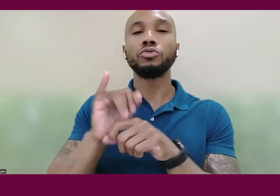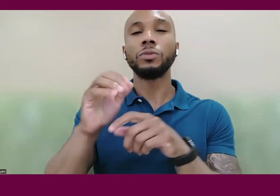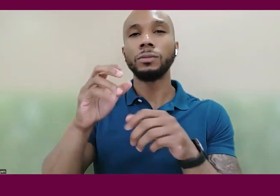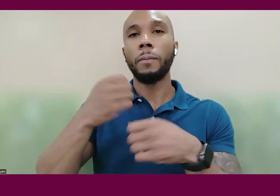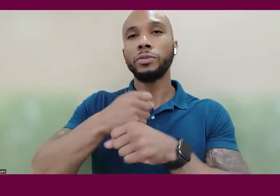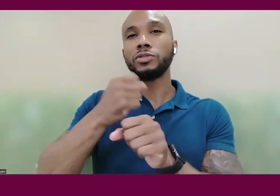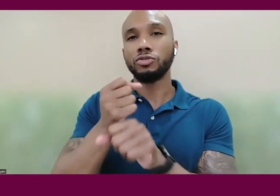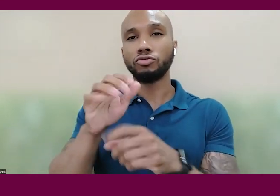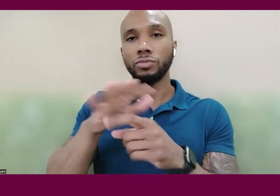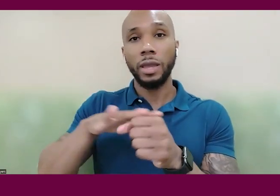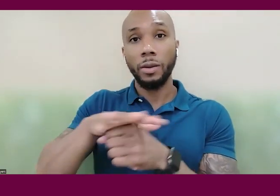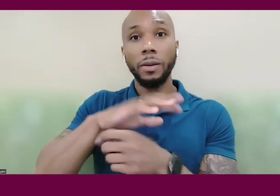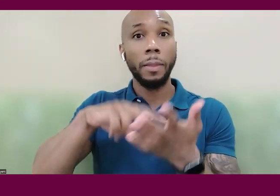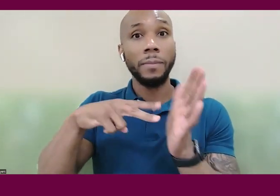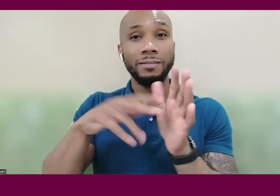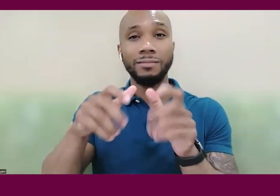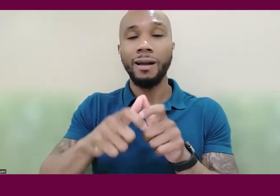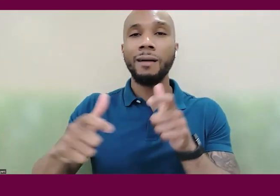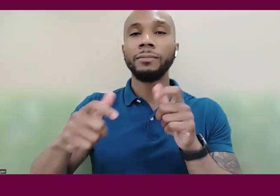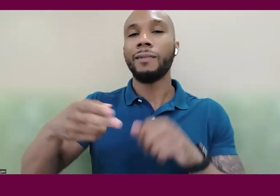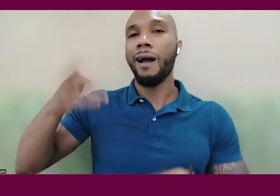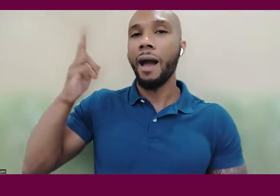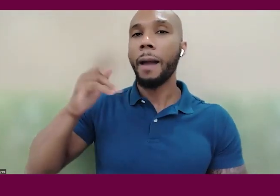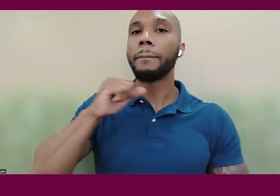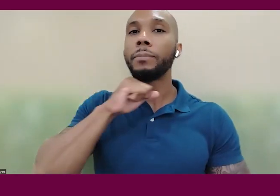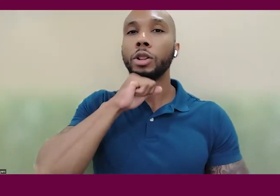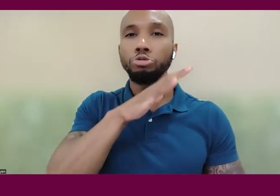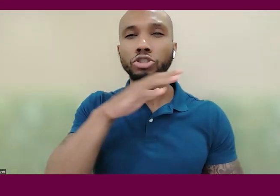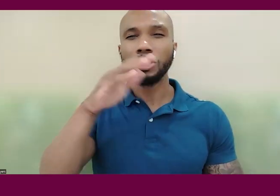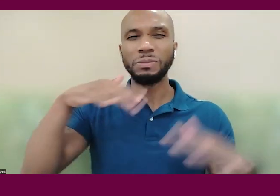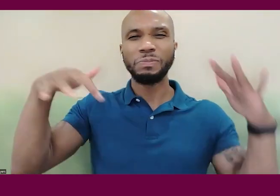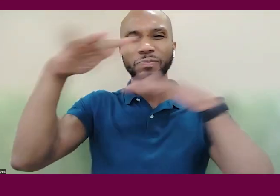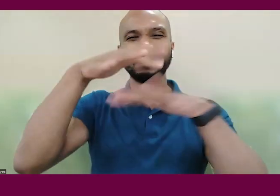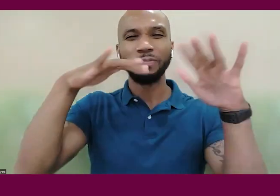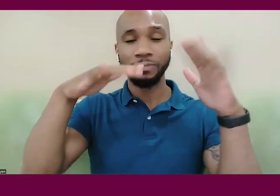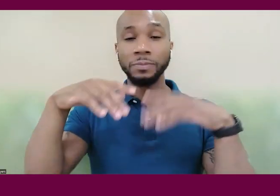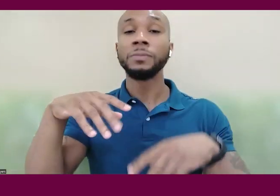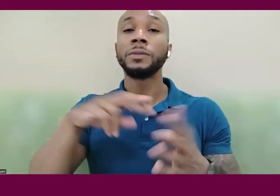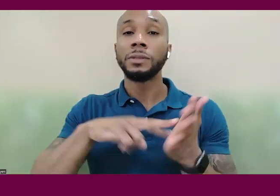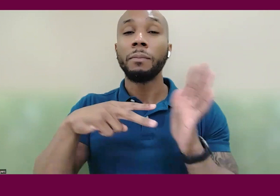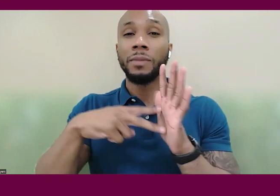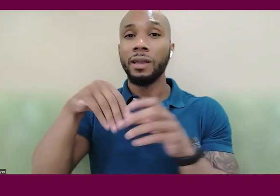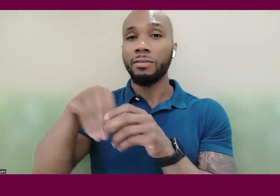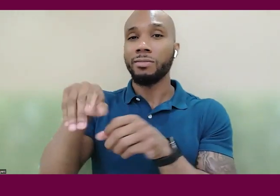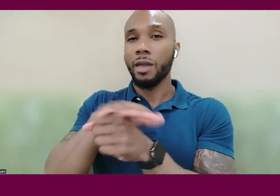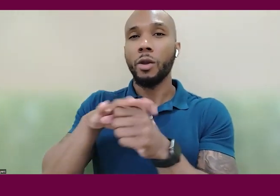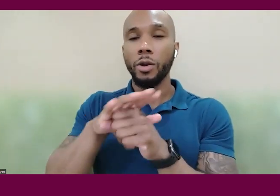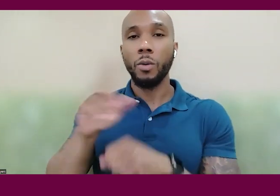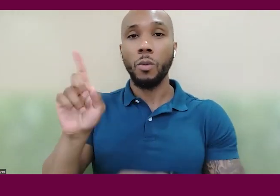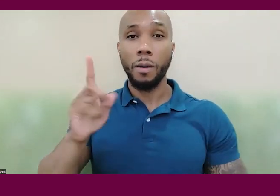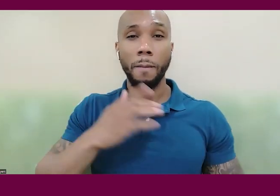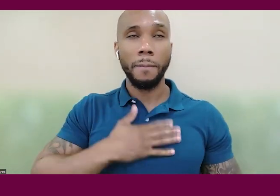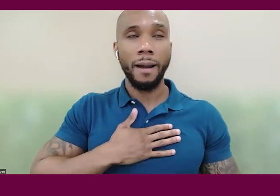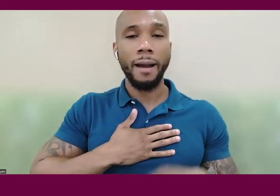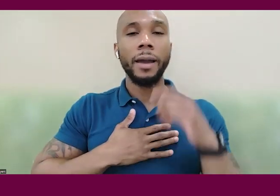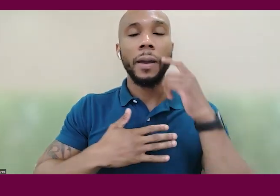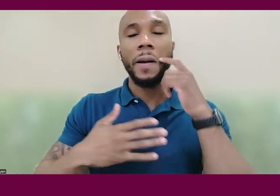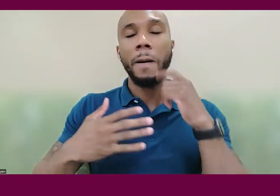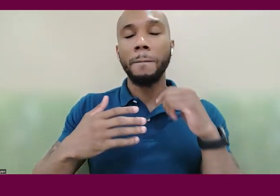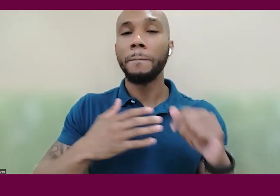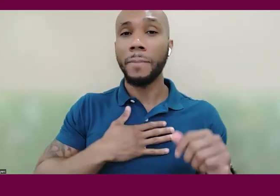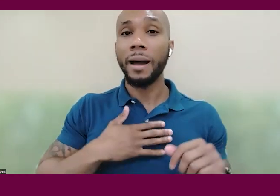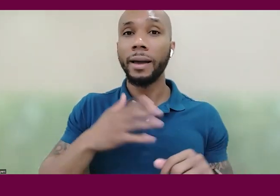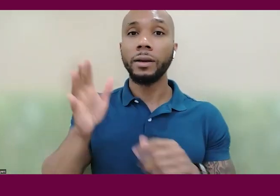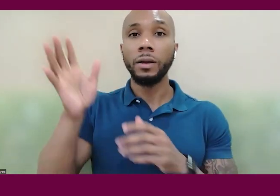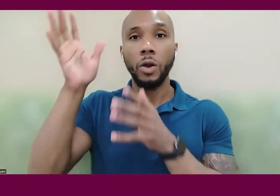which means it's a high pollution area, which means that in the area where my grandparents